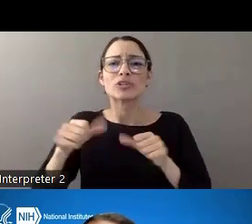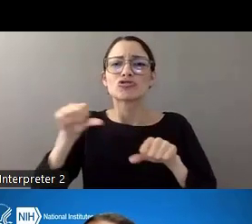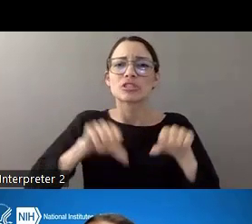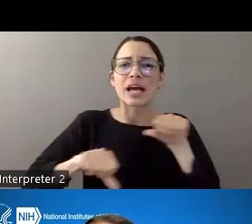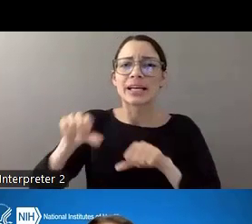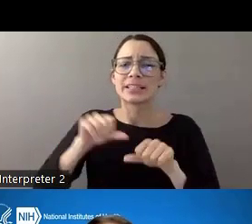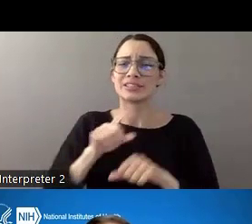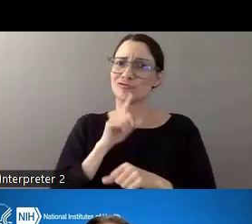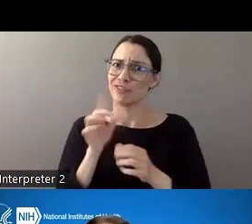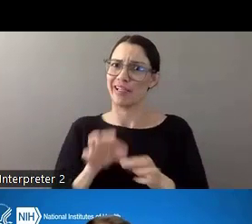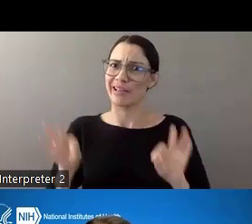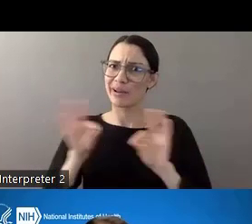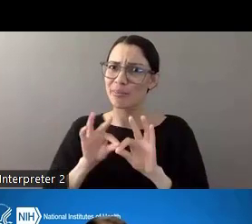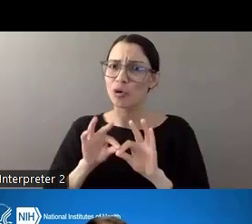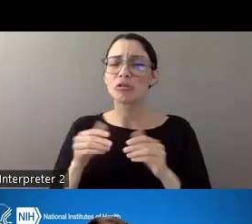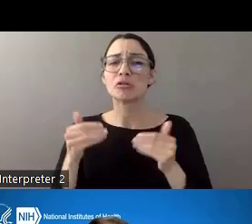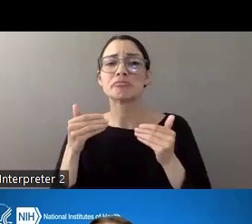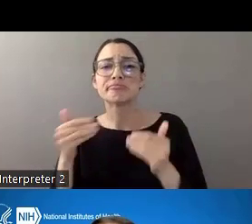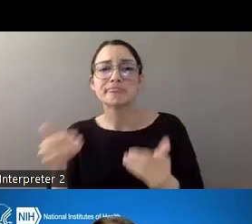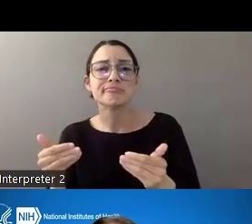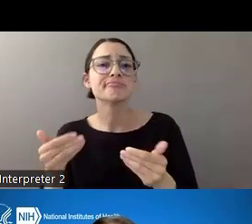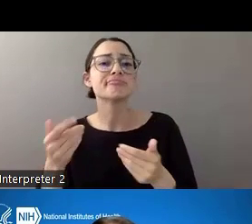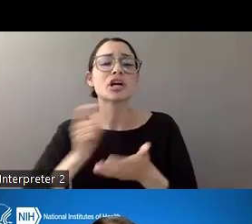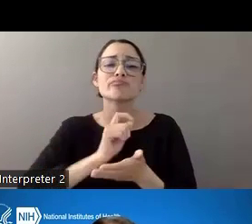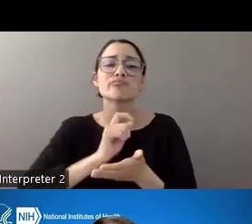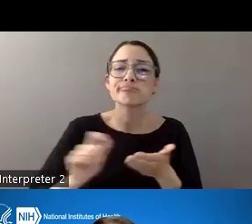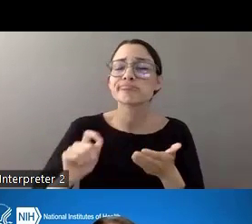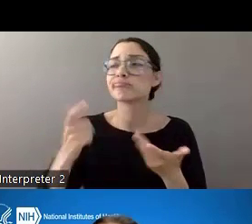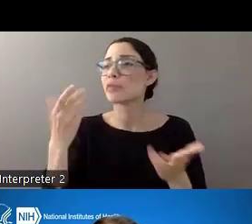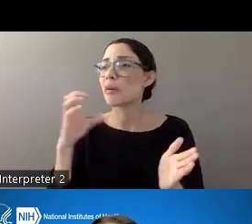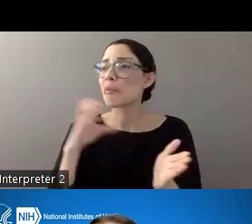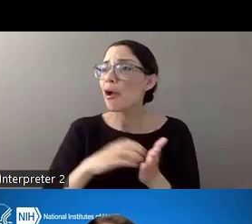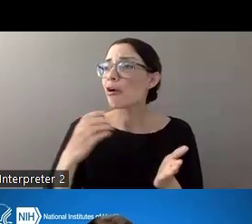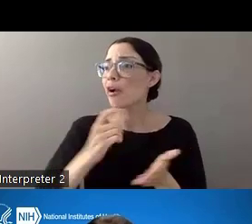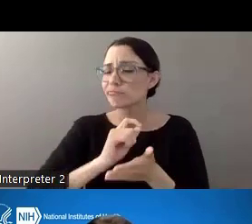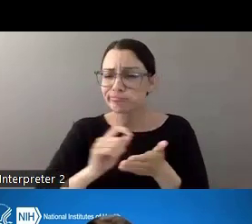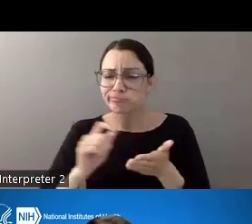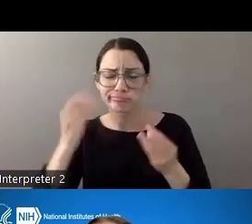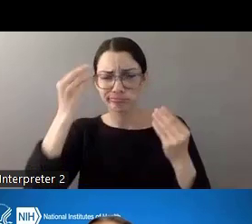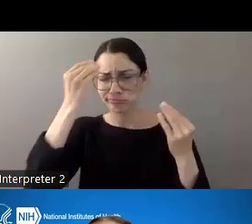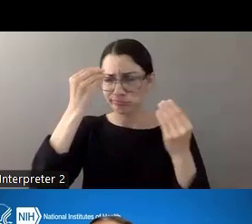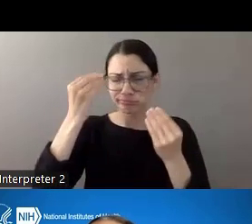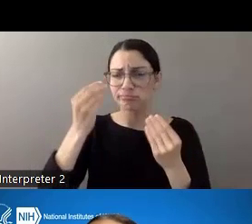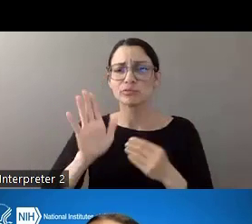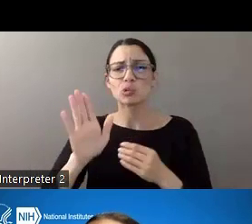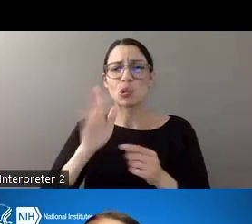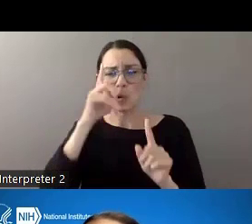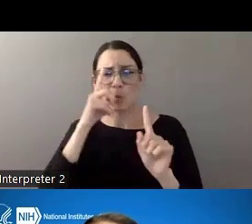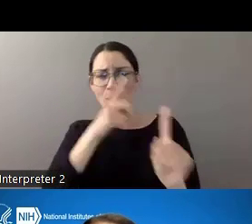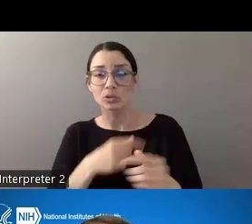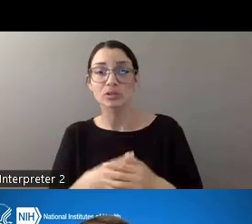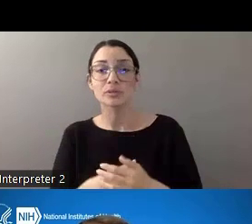Sketch out some specific aims. Just write a paragraph. Take that text. And there's this really nice tool